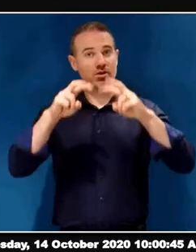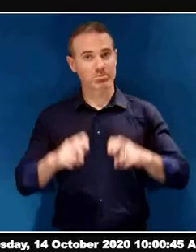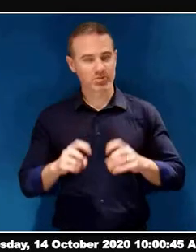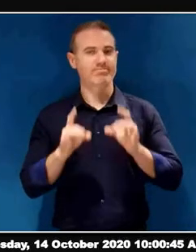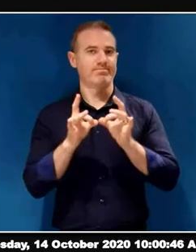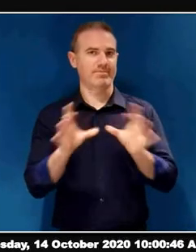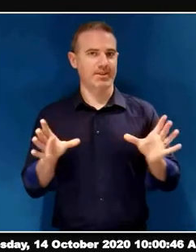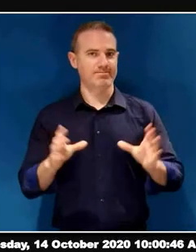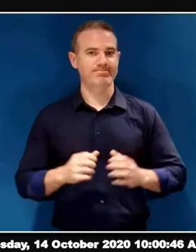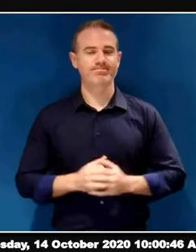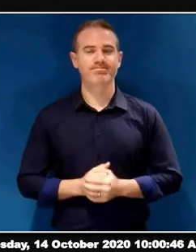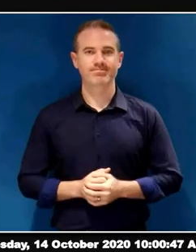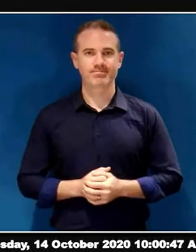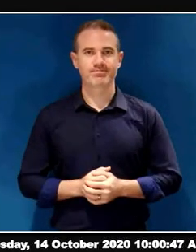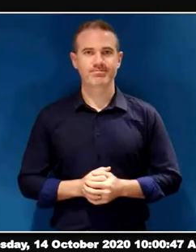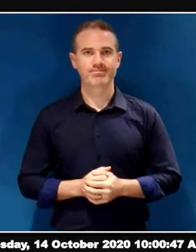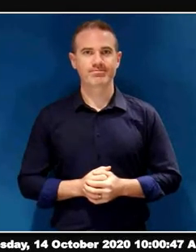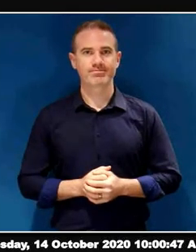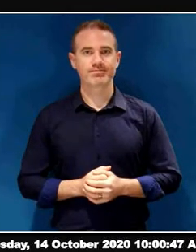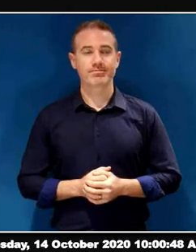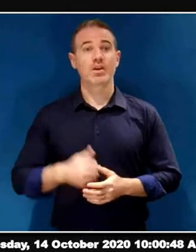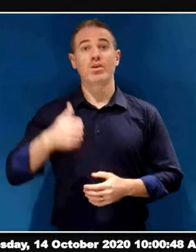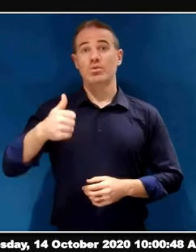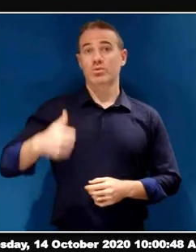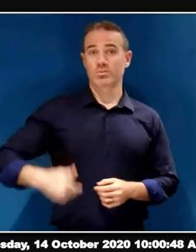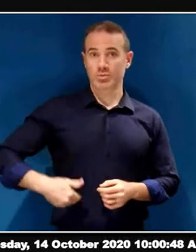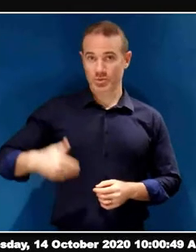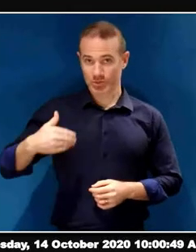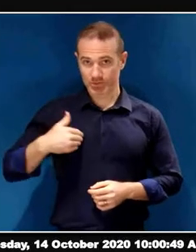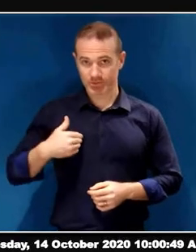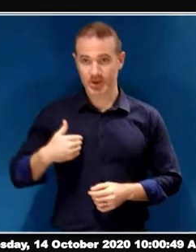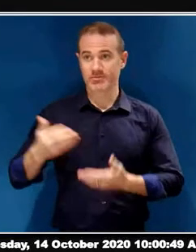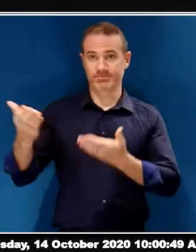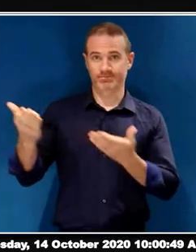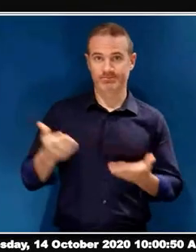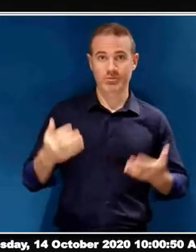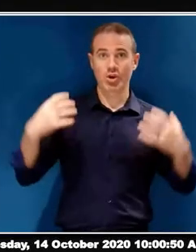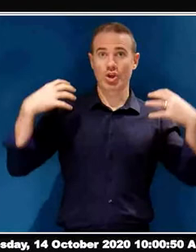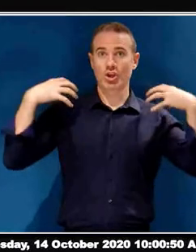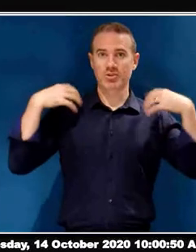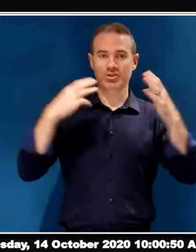I shall invite Commissioner Mason to make the Acknowledgement of Country today.